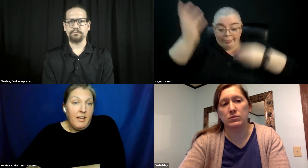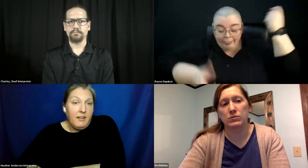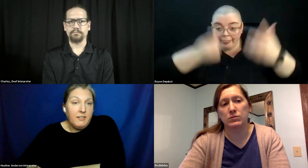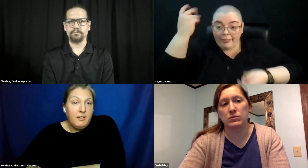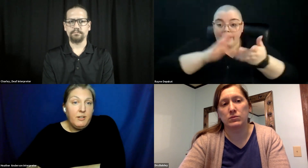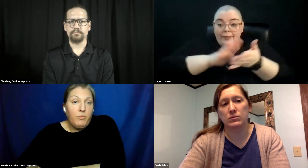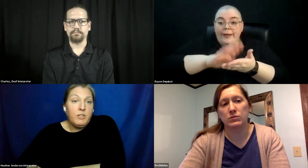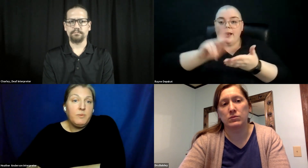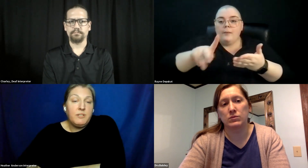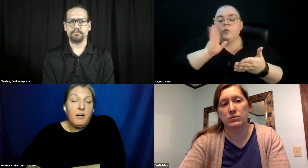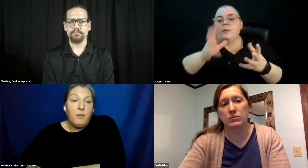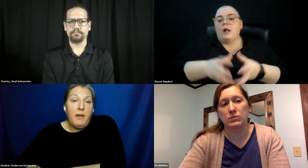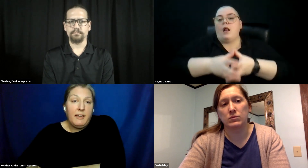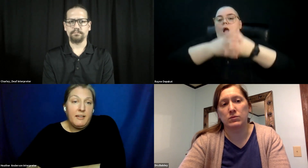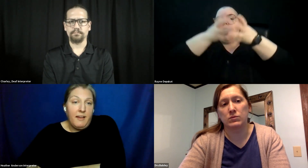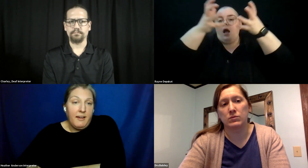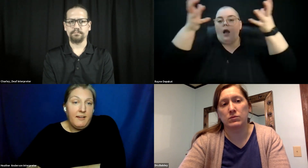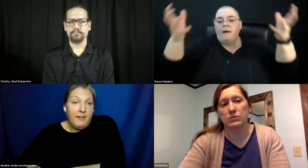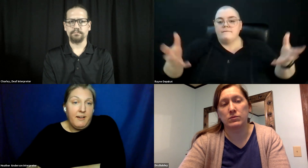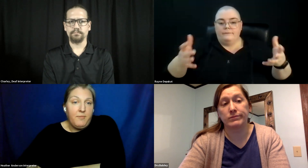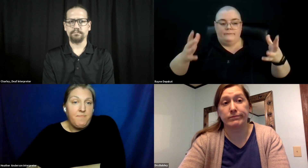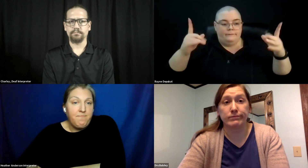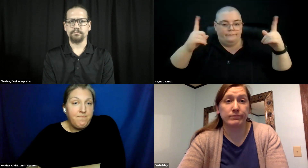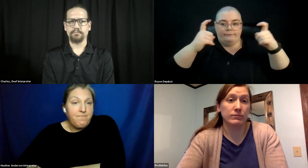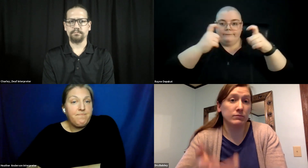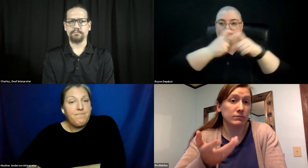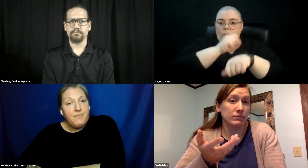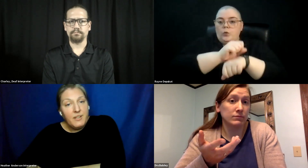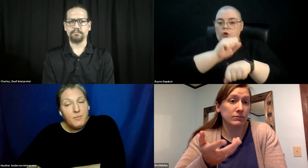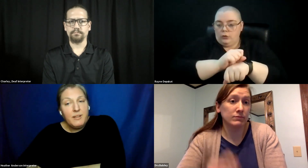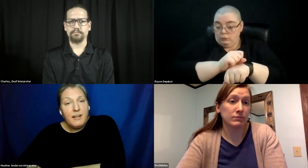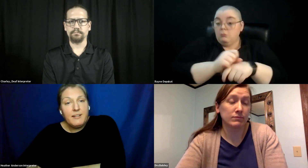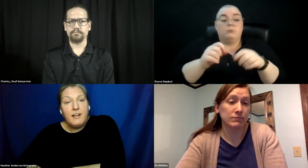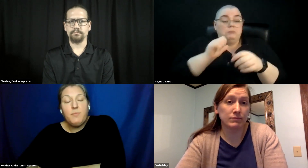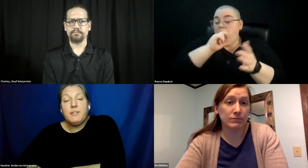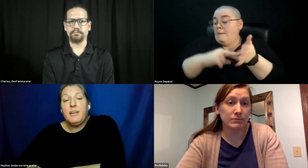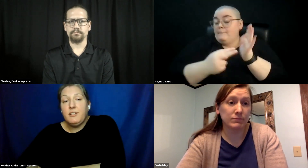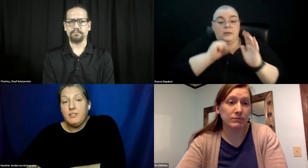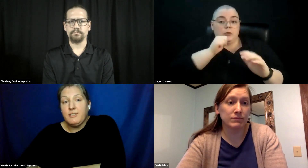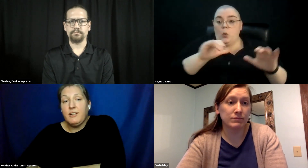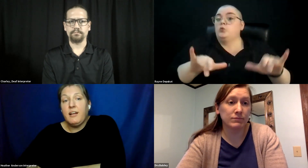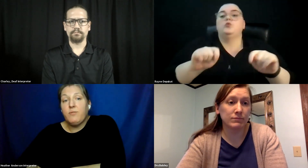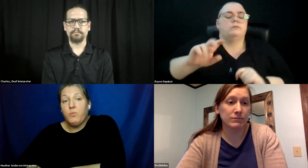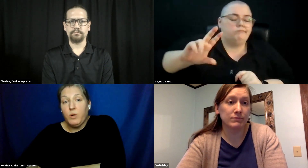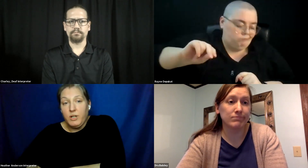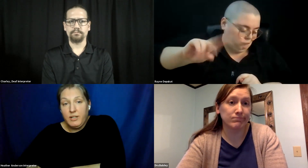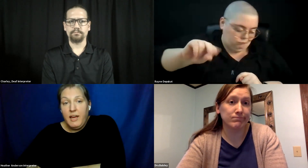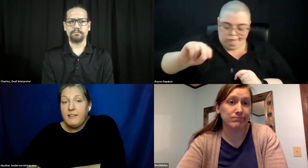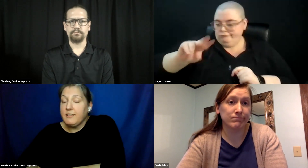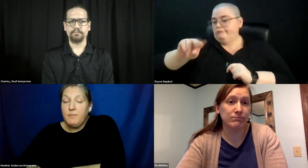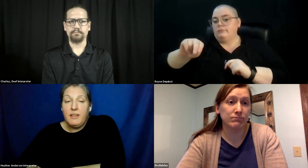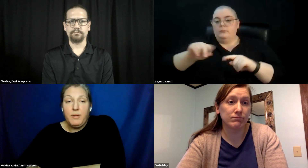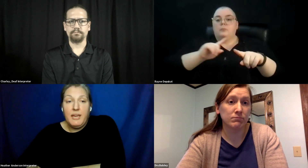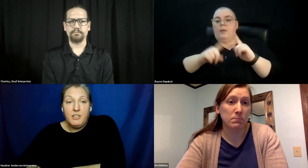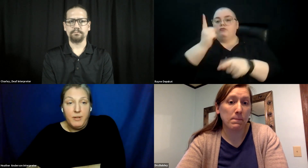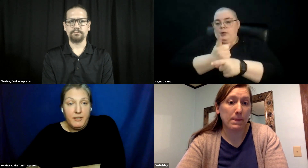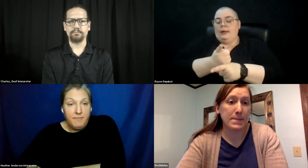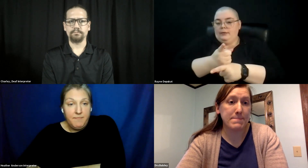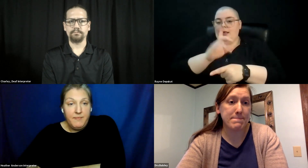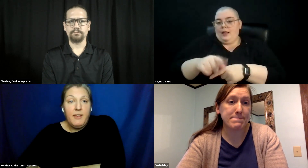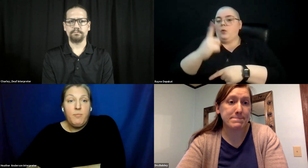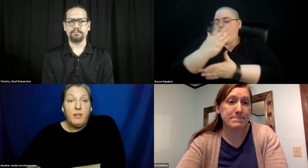And once we start unpacking that there could be a lot of complications and a lot of work, doesn't mean that we can't do it.